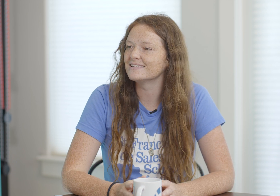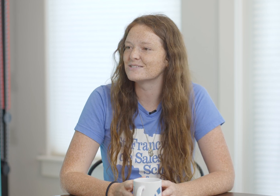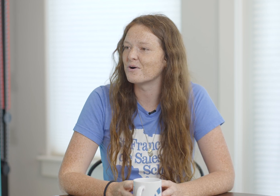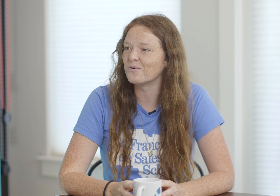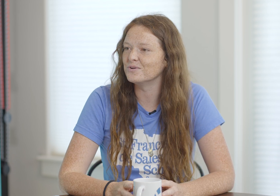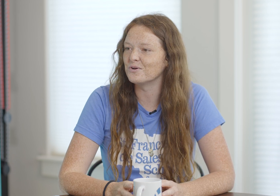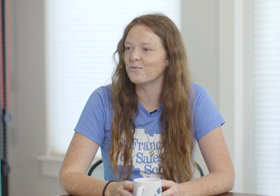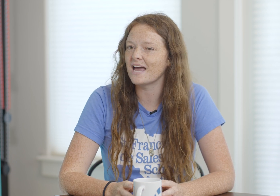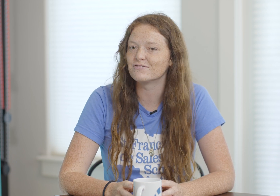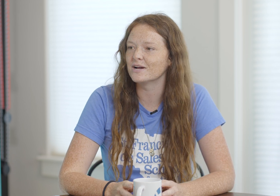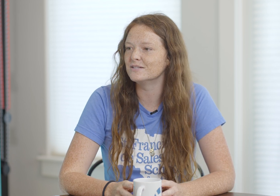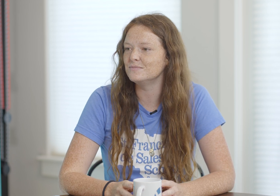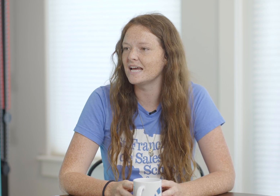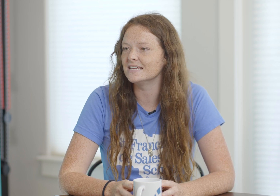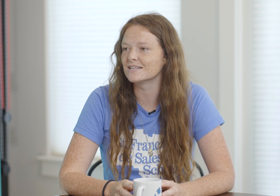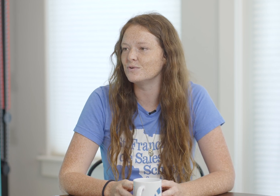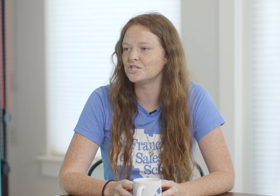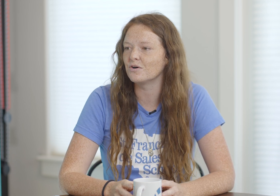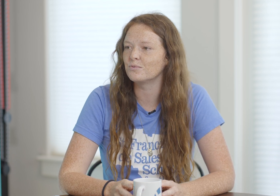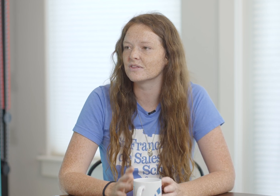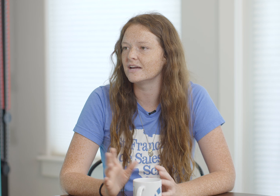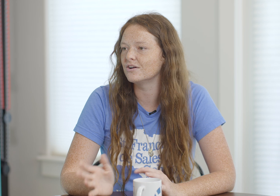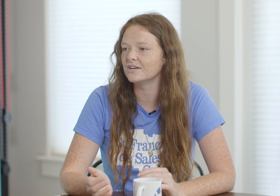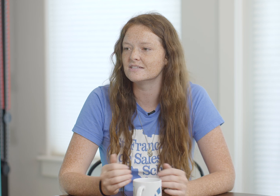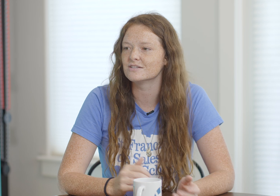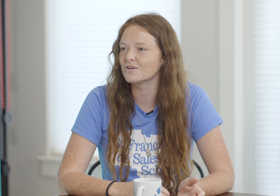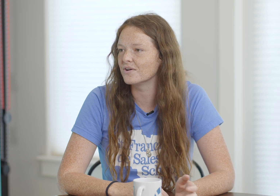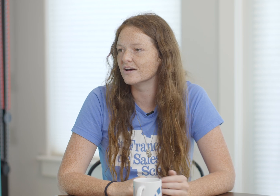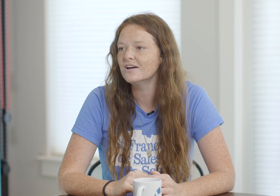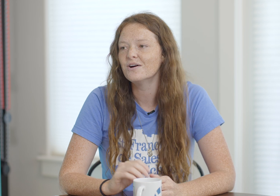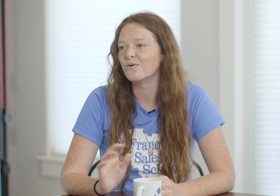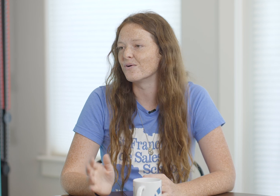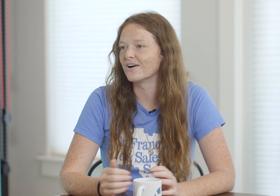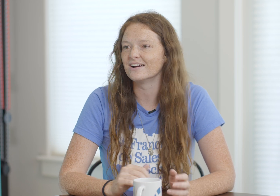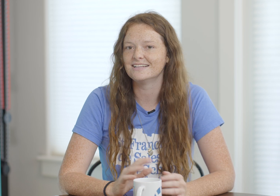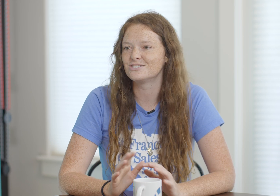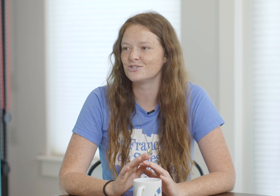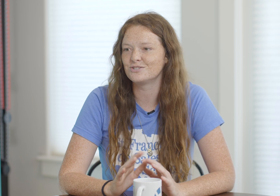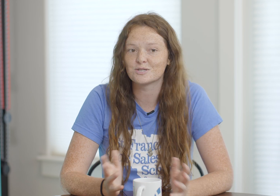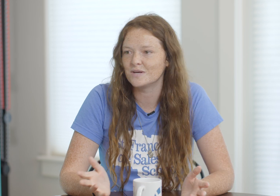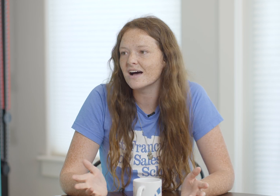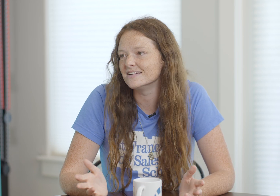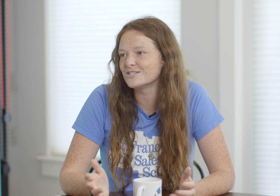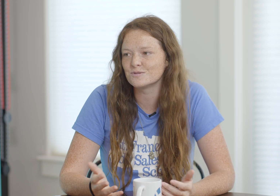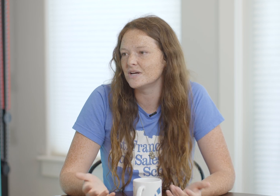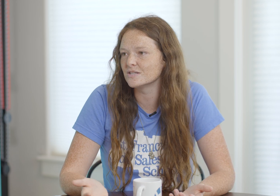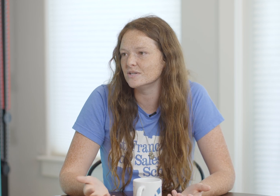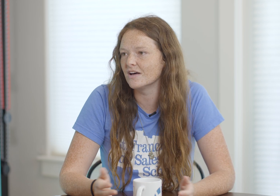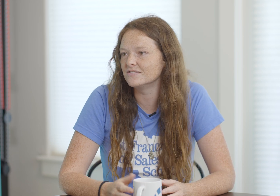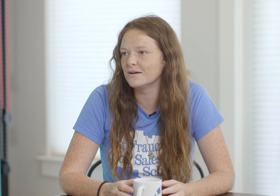So you know, we have random days that we show up with like cookies and soda, right? Or just because just because we love them.